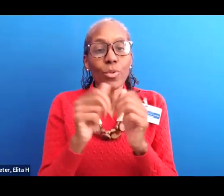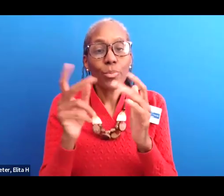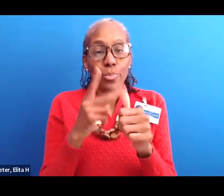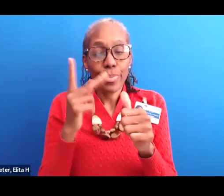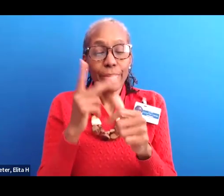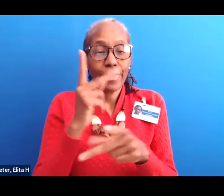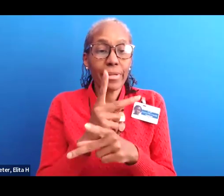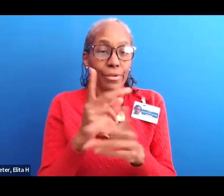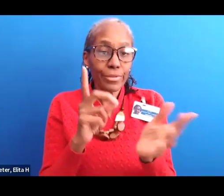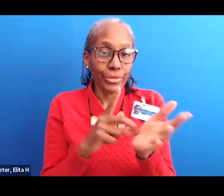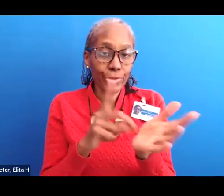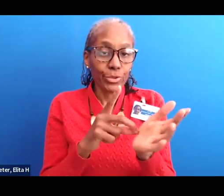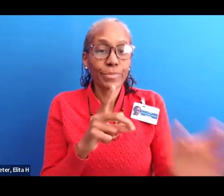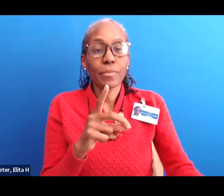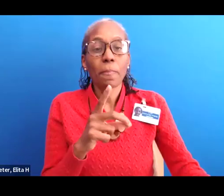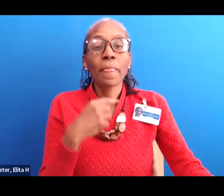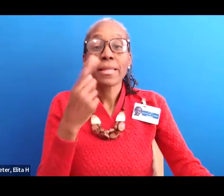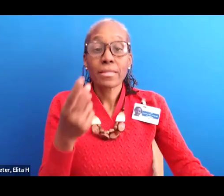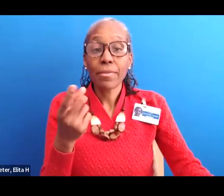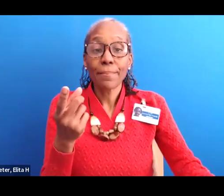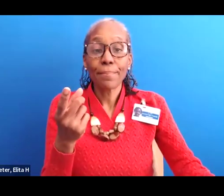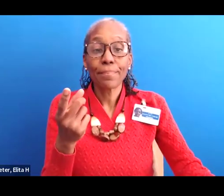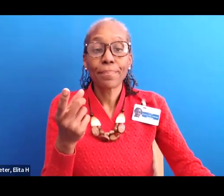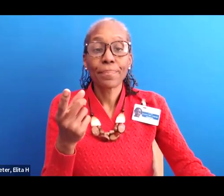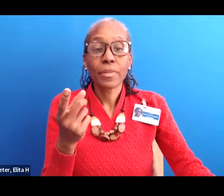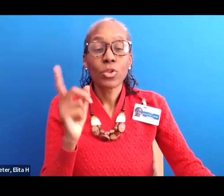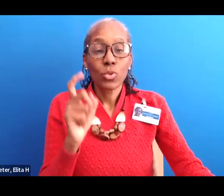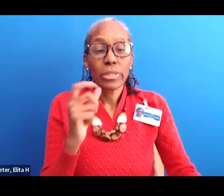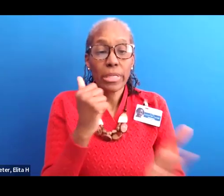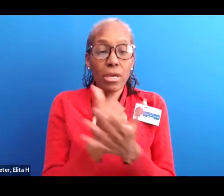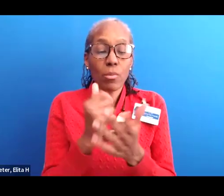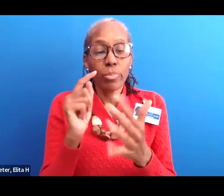physician, say that you need help with these certain activities.